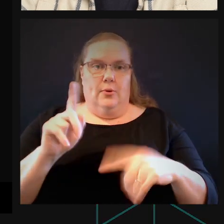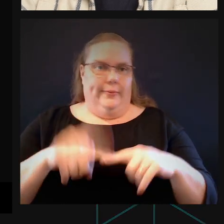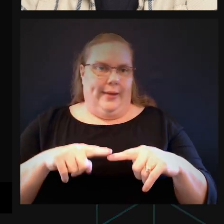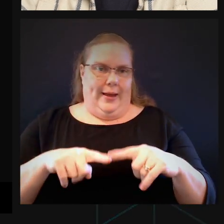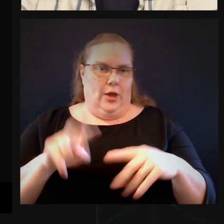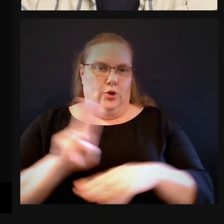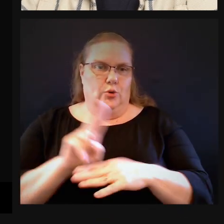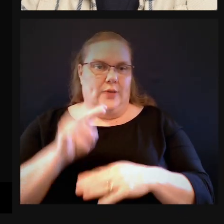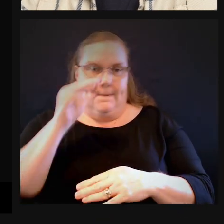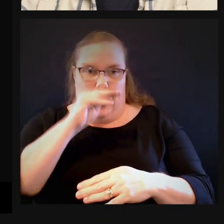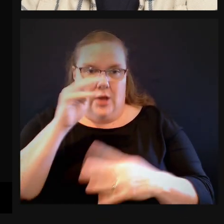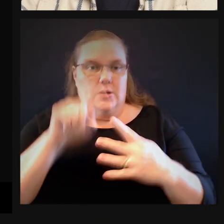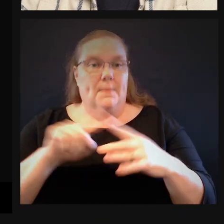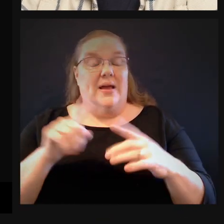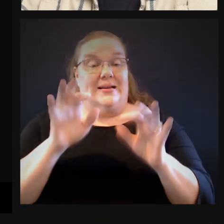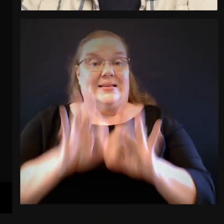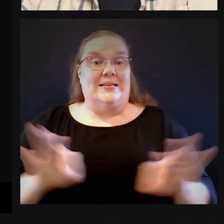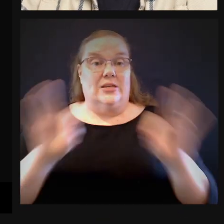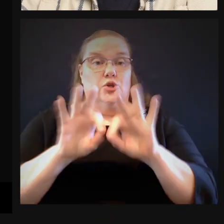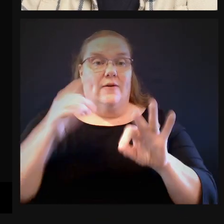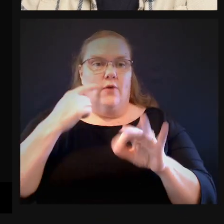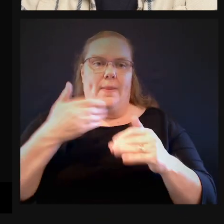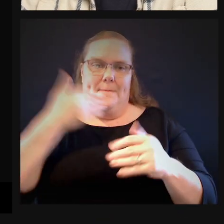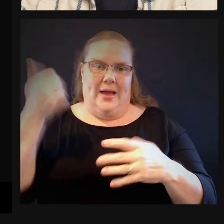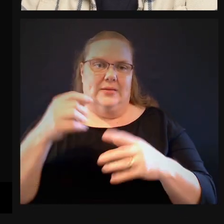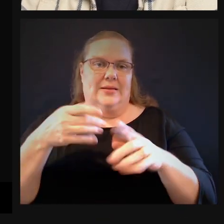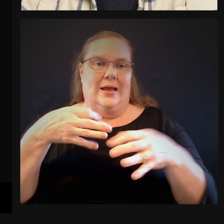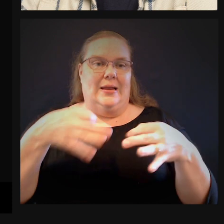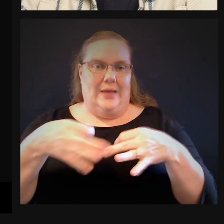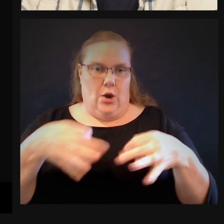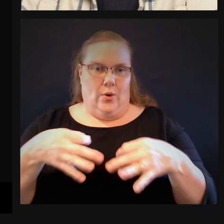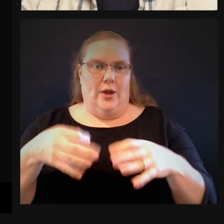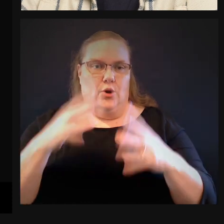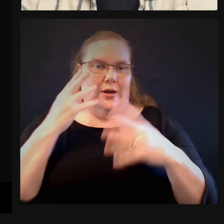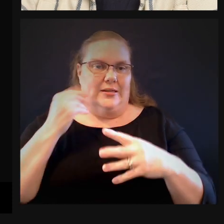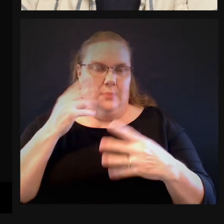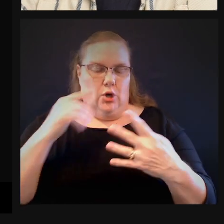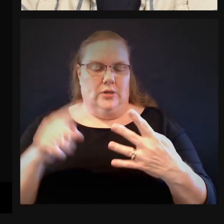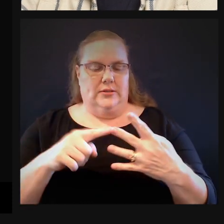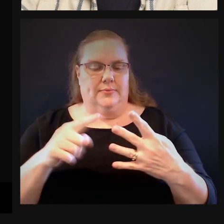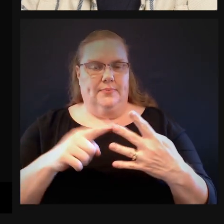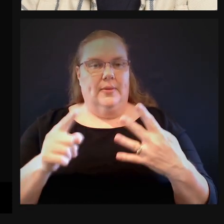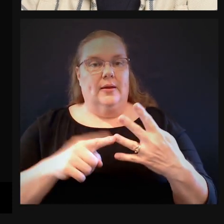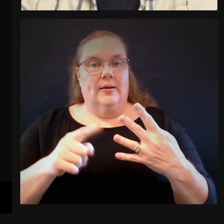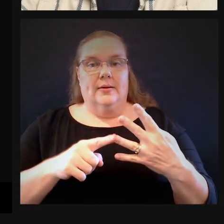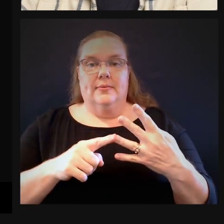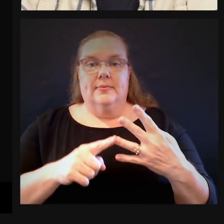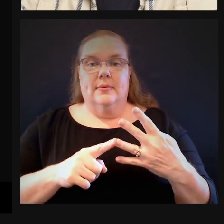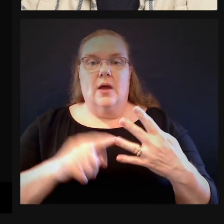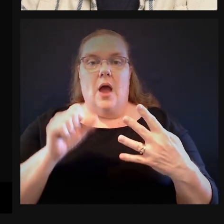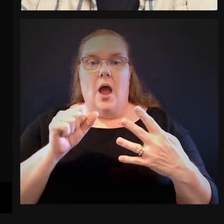but also is essential for the best Narrator experience. App scaling and text resizing.